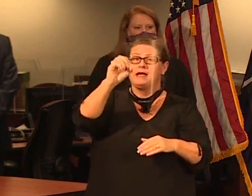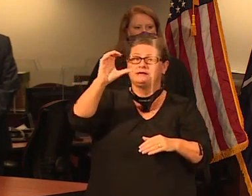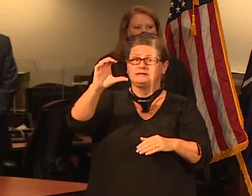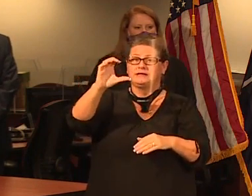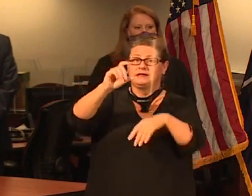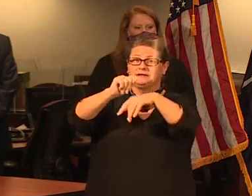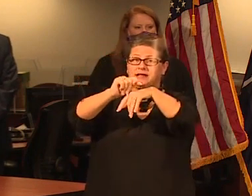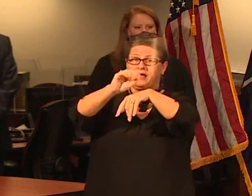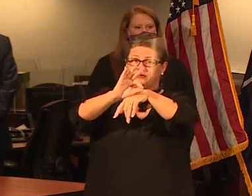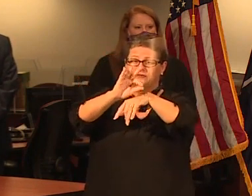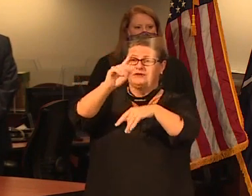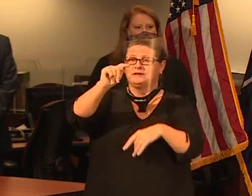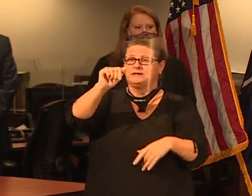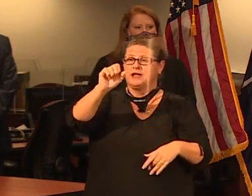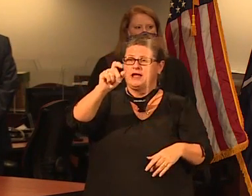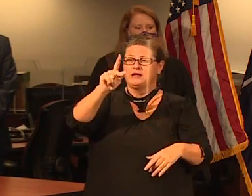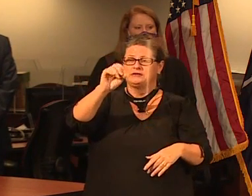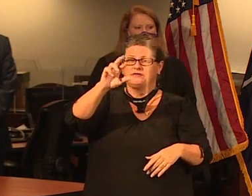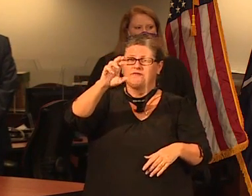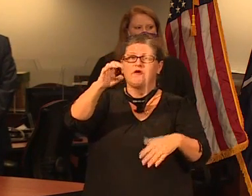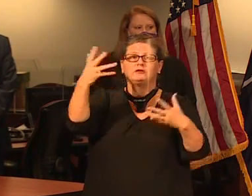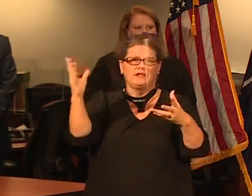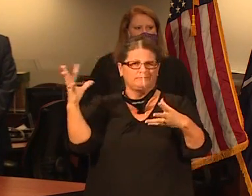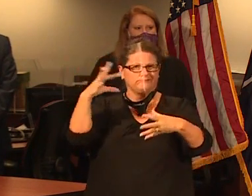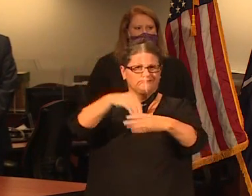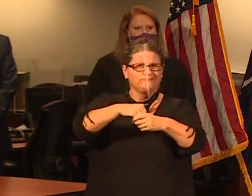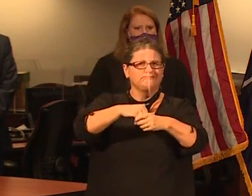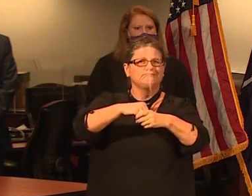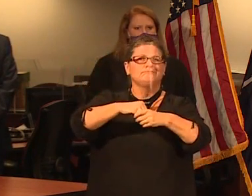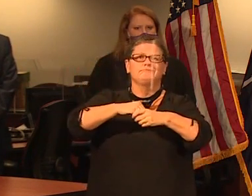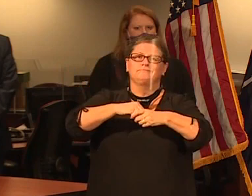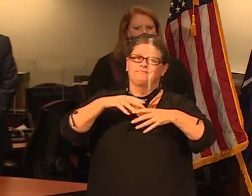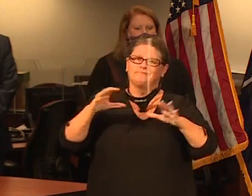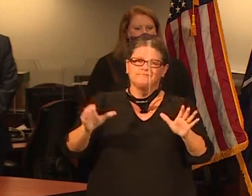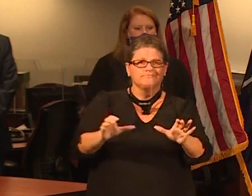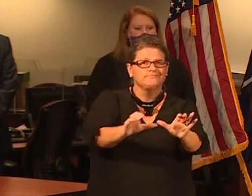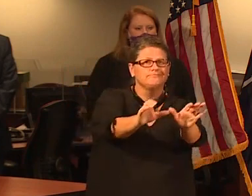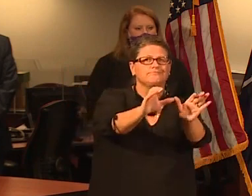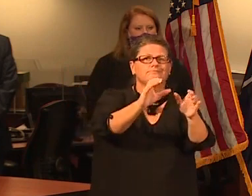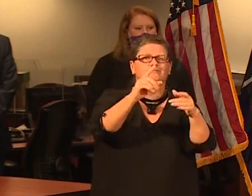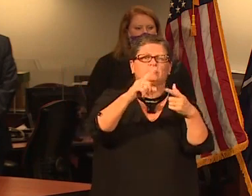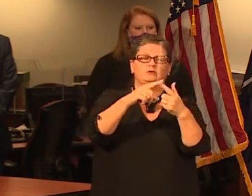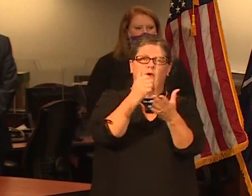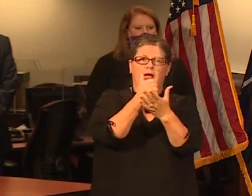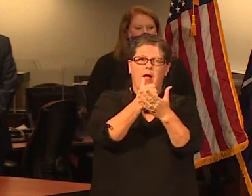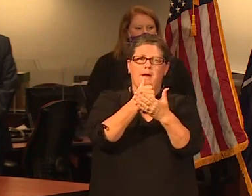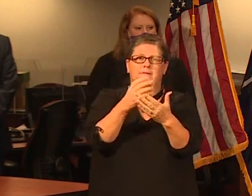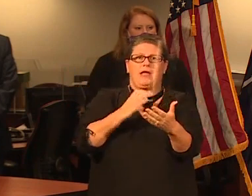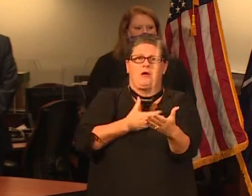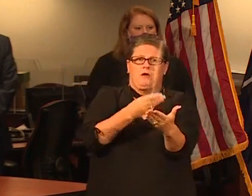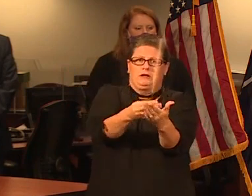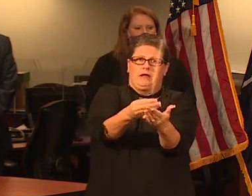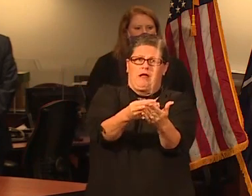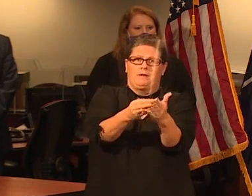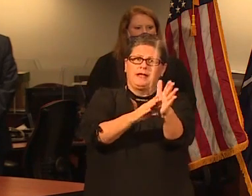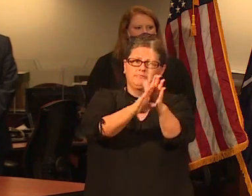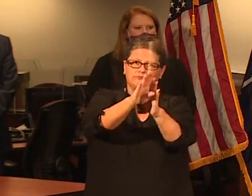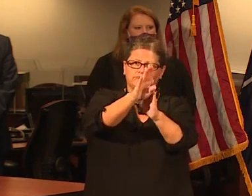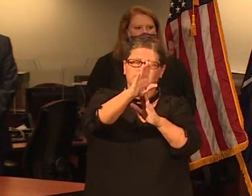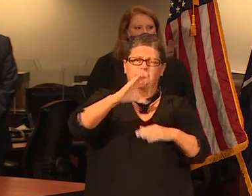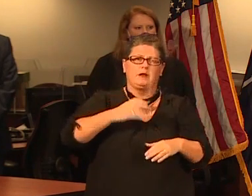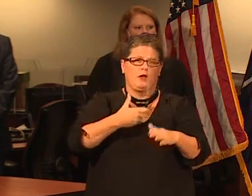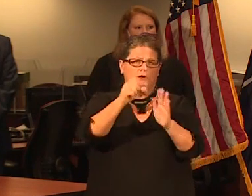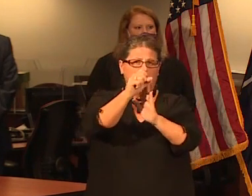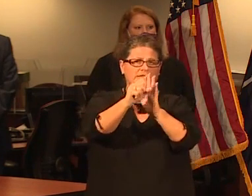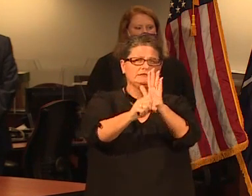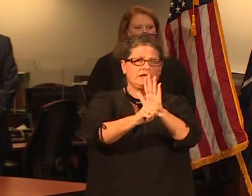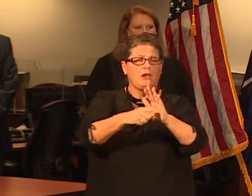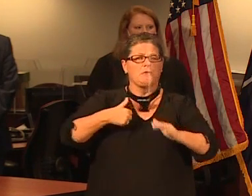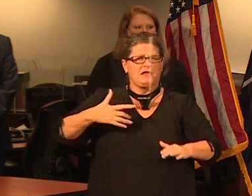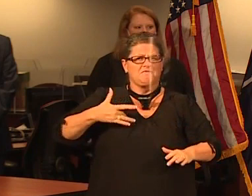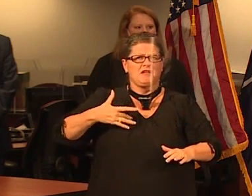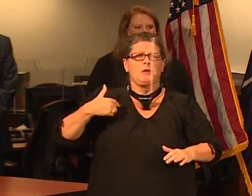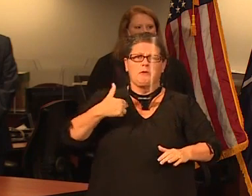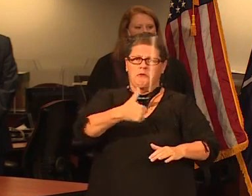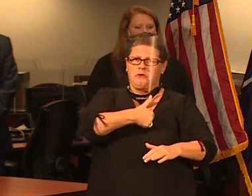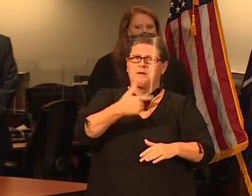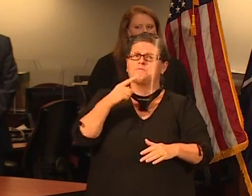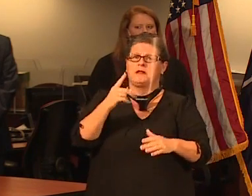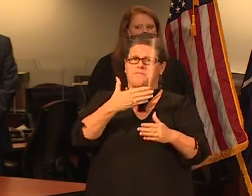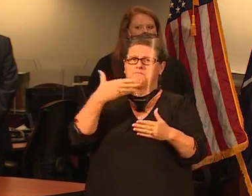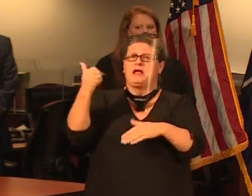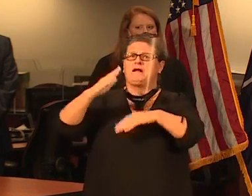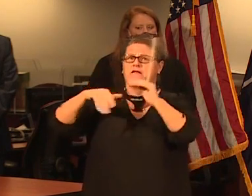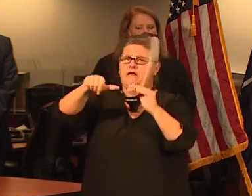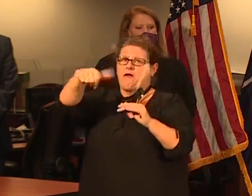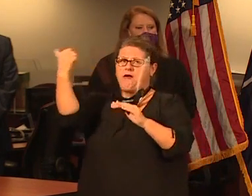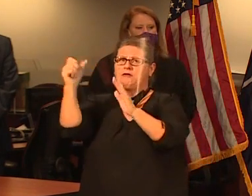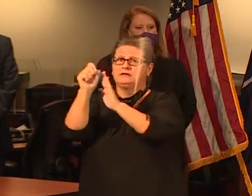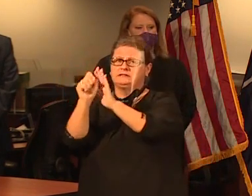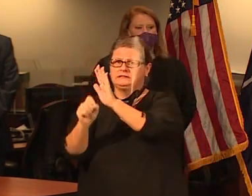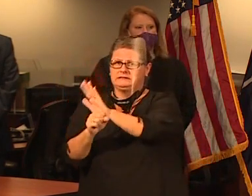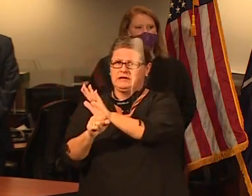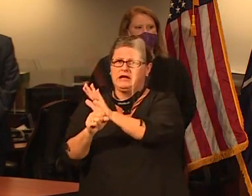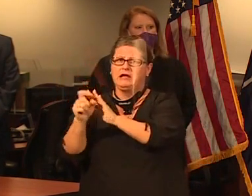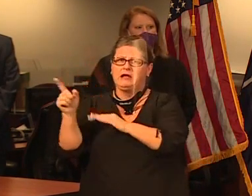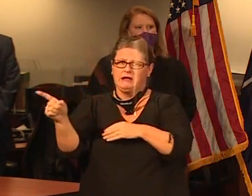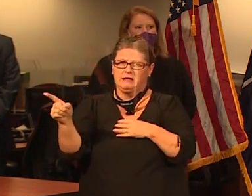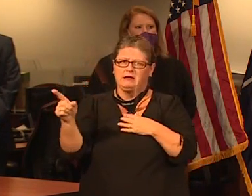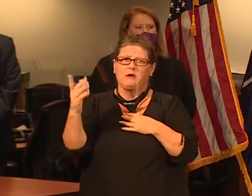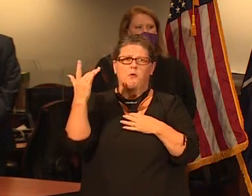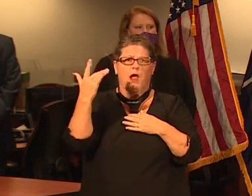ACCELERATED TASK FORCE HAS PLAYED A VITAL ROLE IN THE SAFE AND SWIFT REVITALIZATION OF OUR STATE'S ECONOMY.